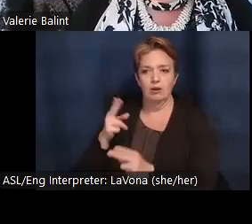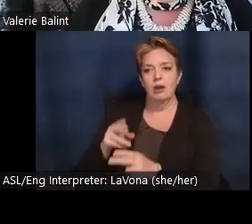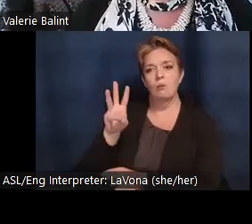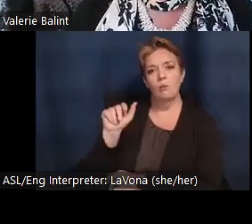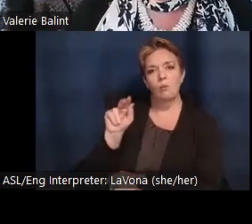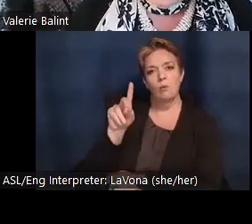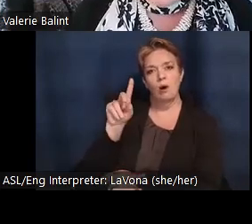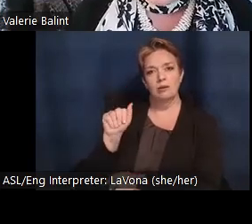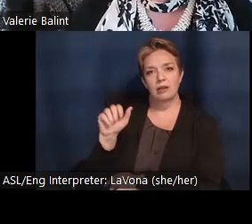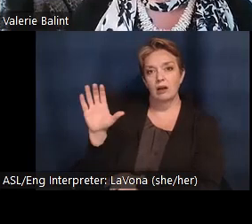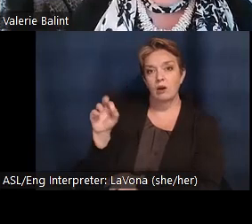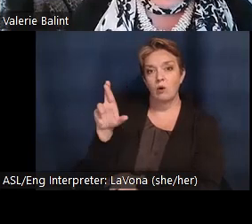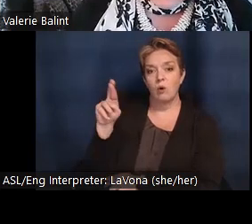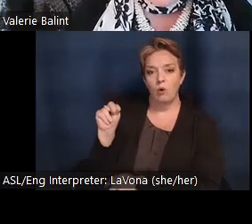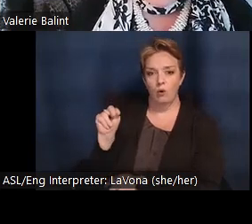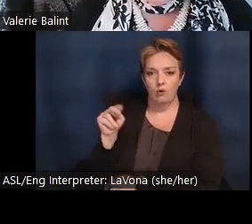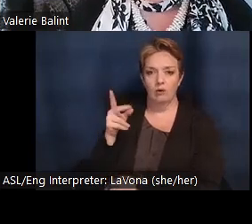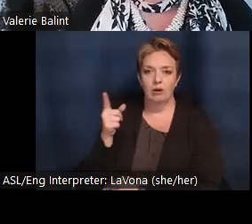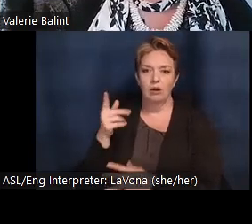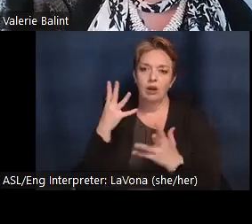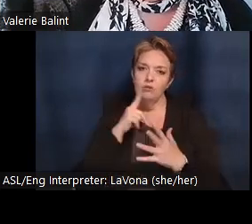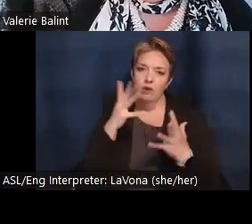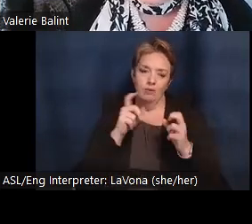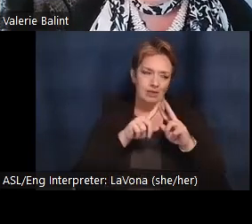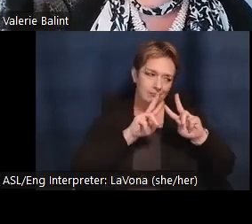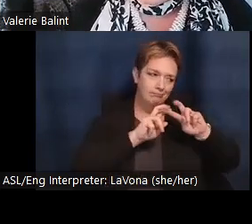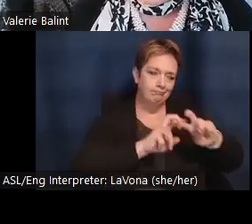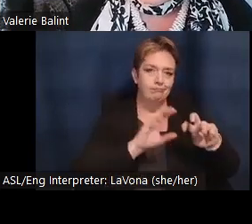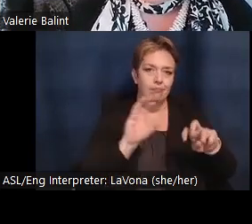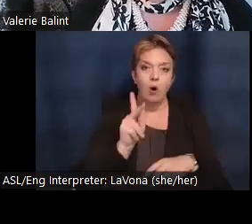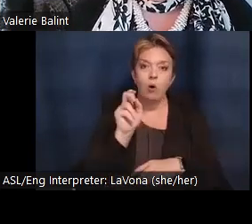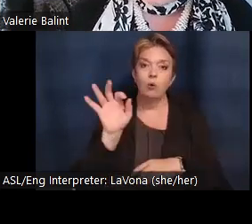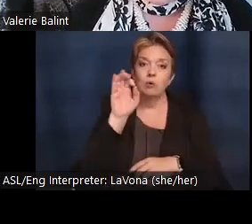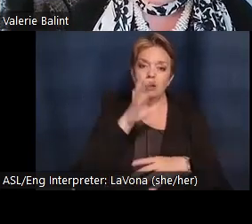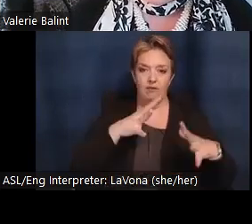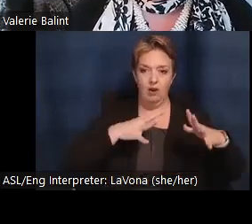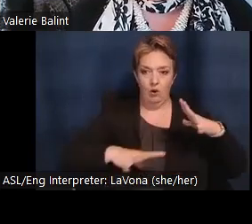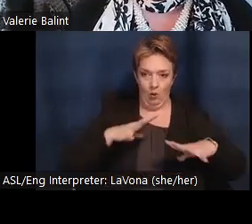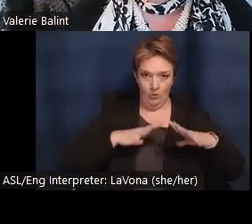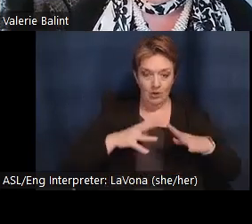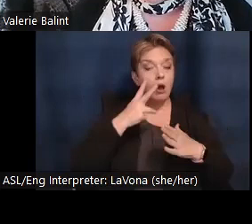to examine the significance of O'Keeffe's clothing, both as sewing practice and as modernist sartorial expression.